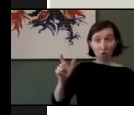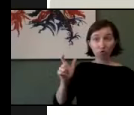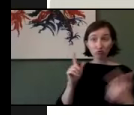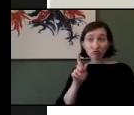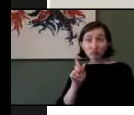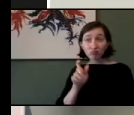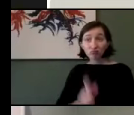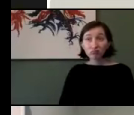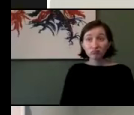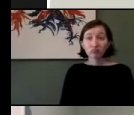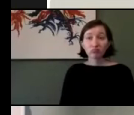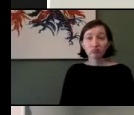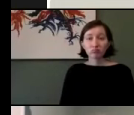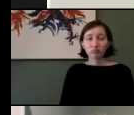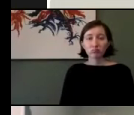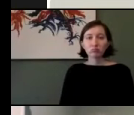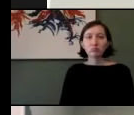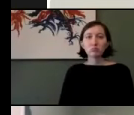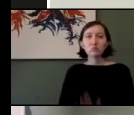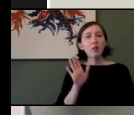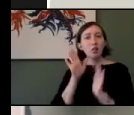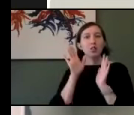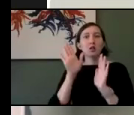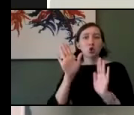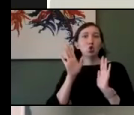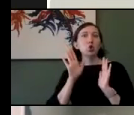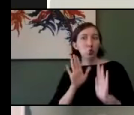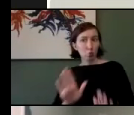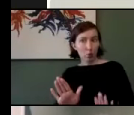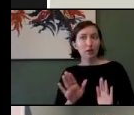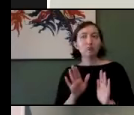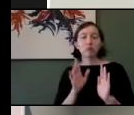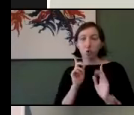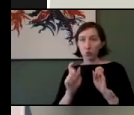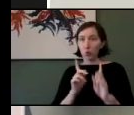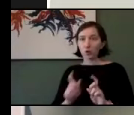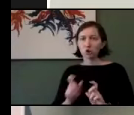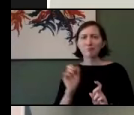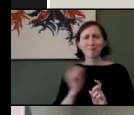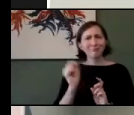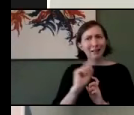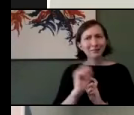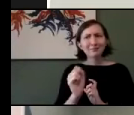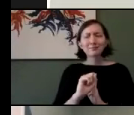Carolyn Philips: That is a great question. So the masks do actually come in different sizes.